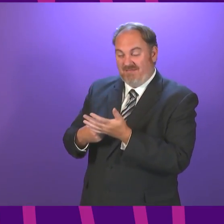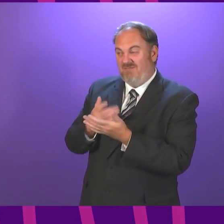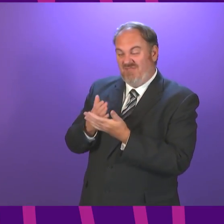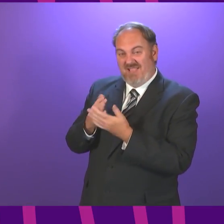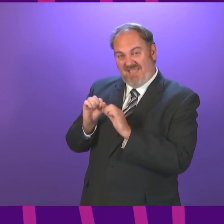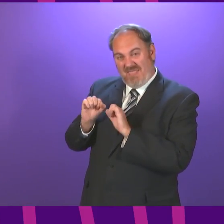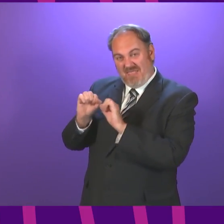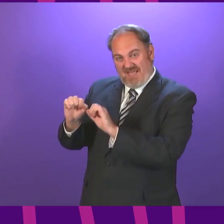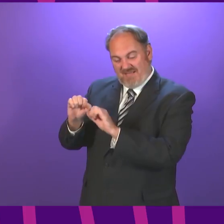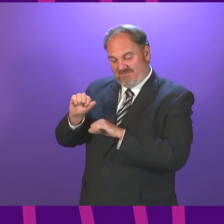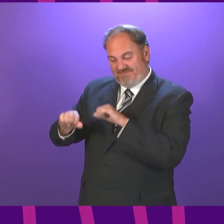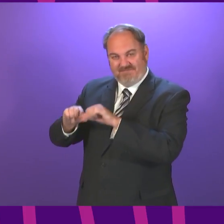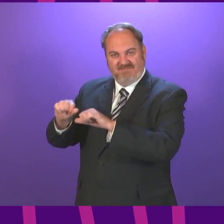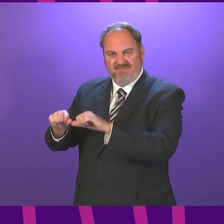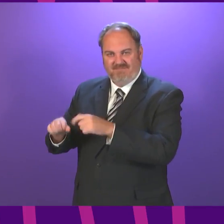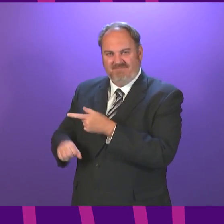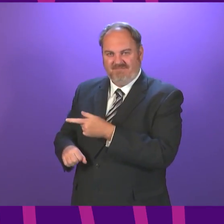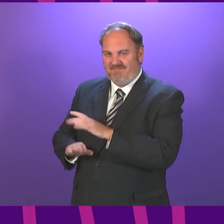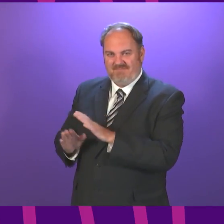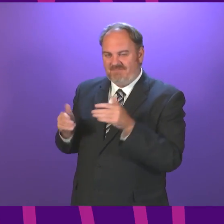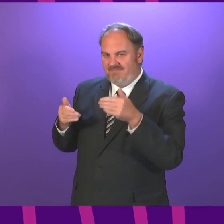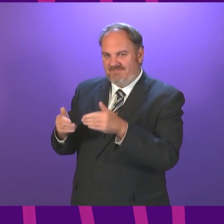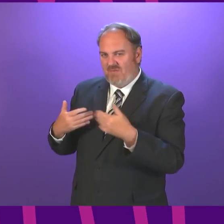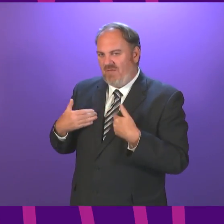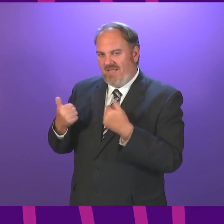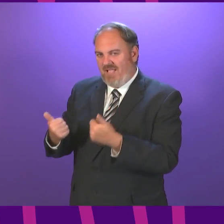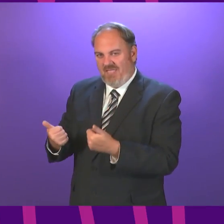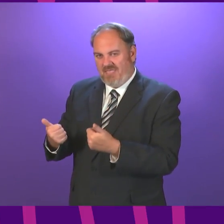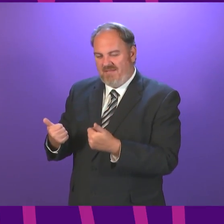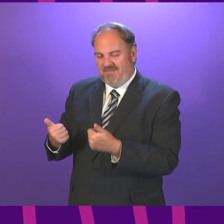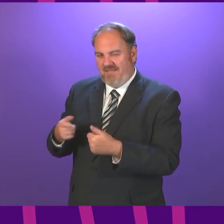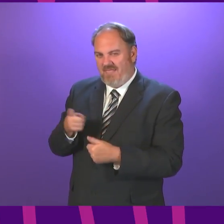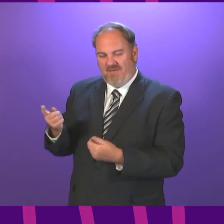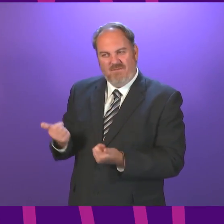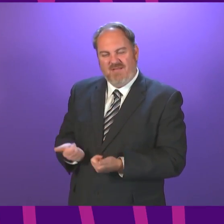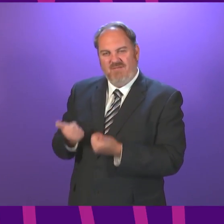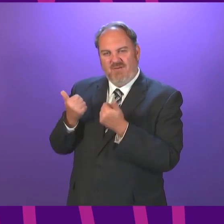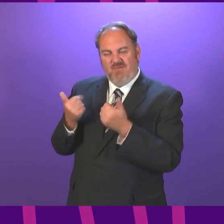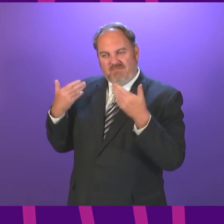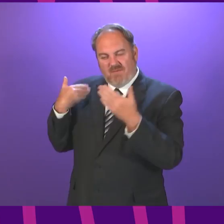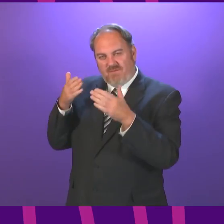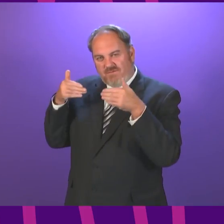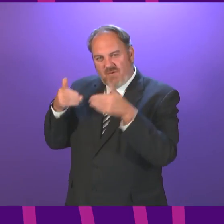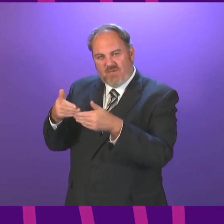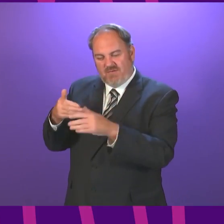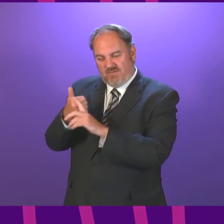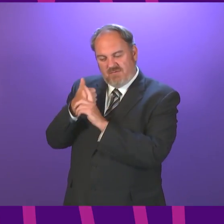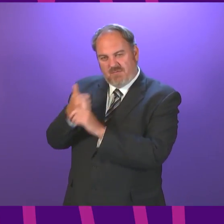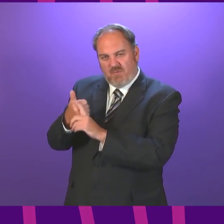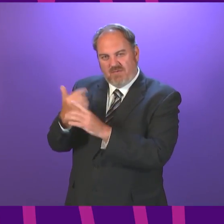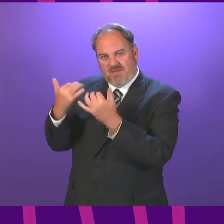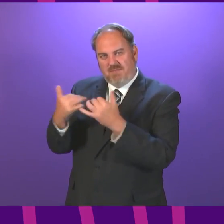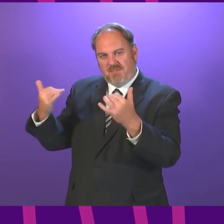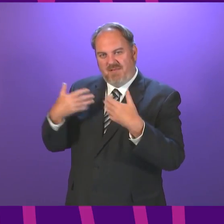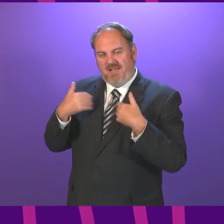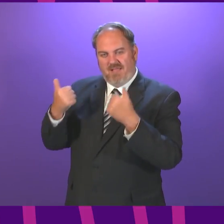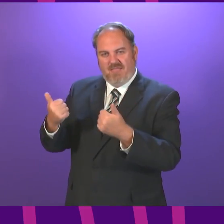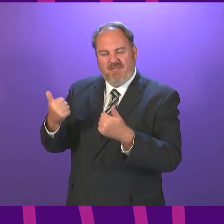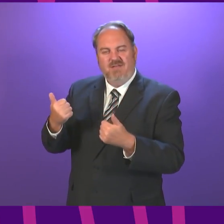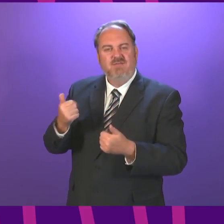Webber, not entirely replicable as a good public health approach. It is not that we